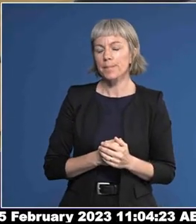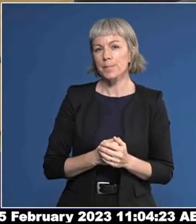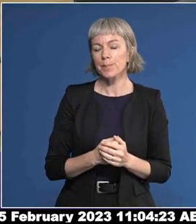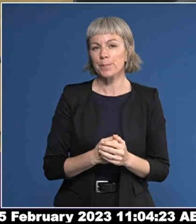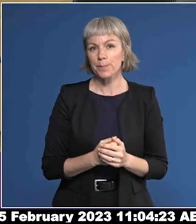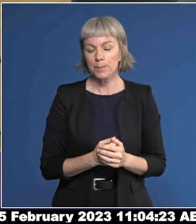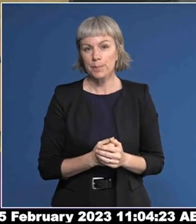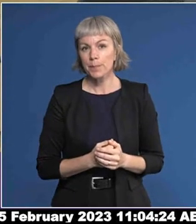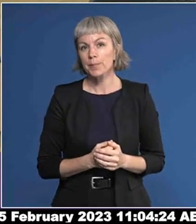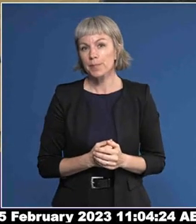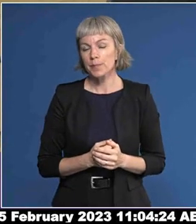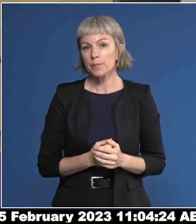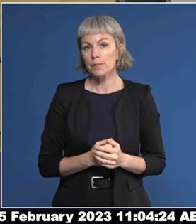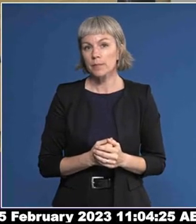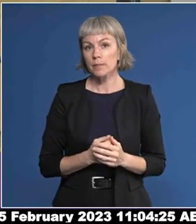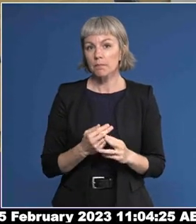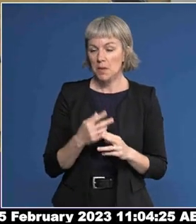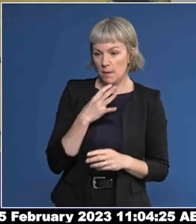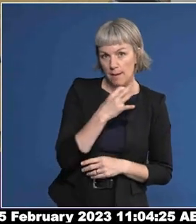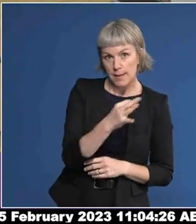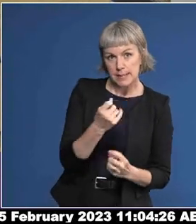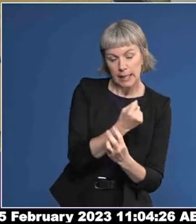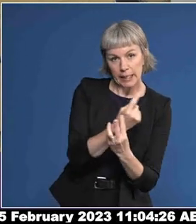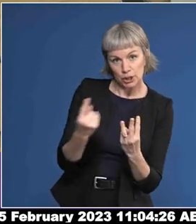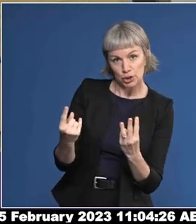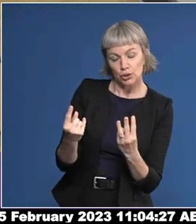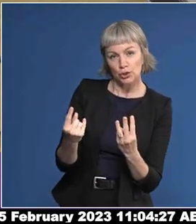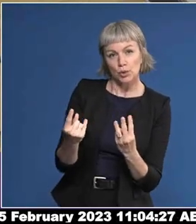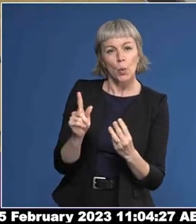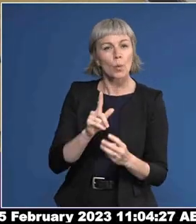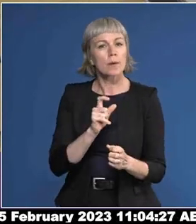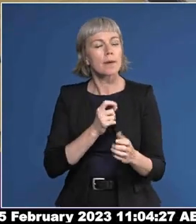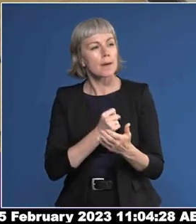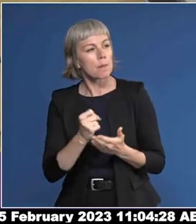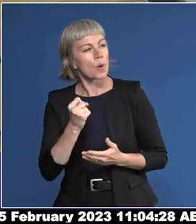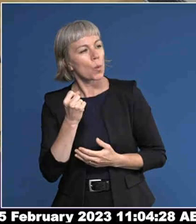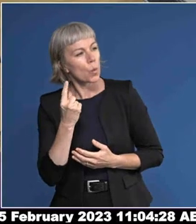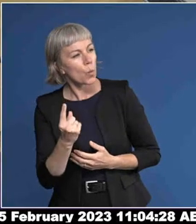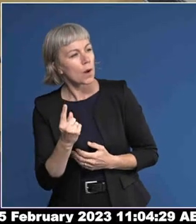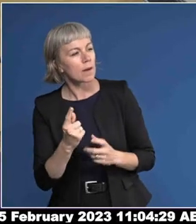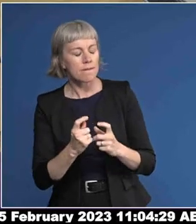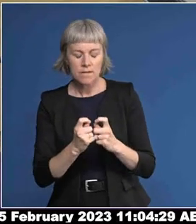each of you, what do you think is the most important or valuable training that your